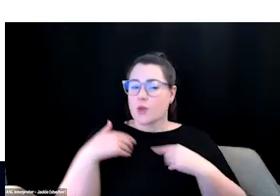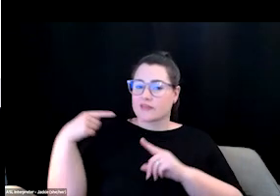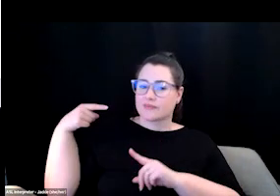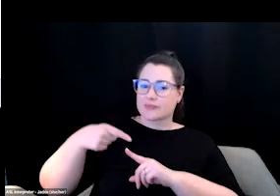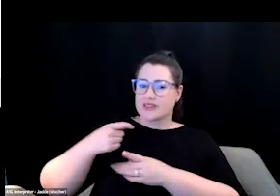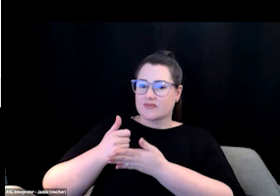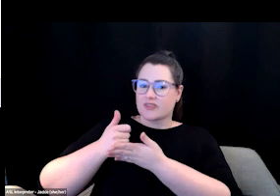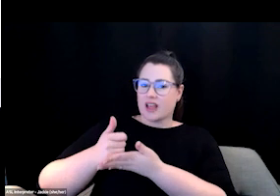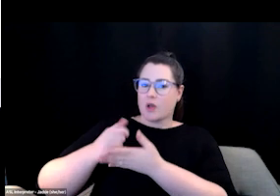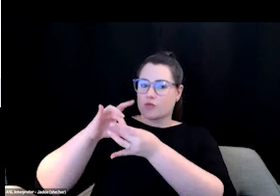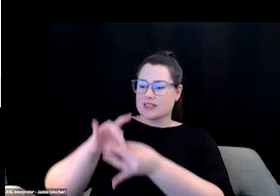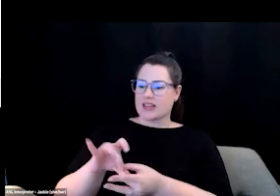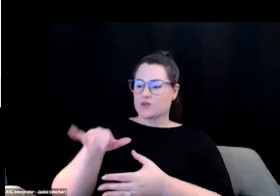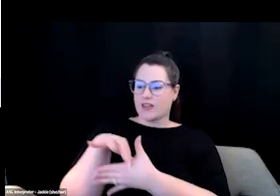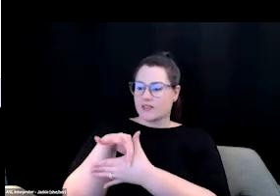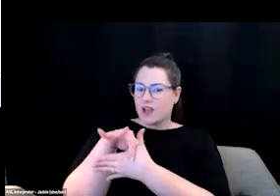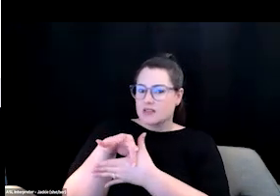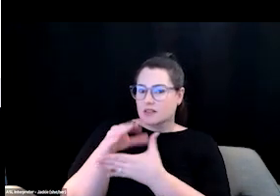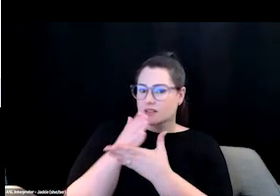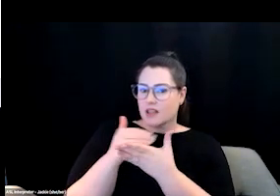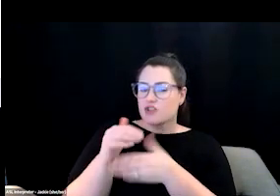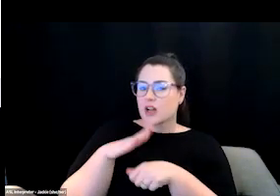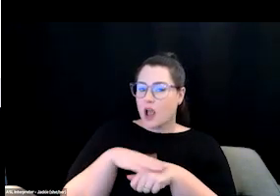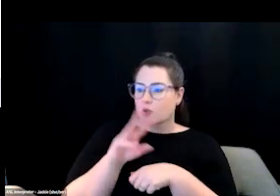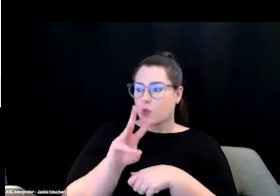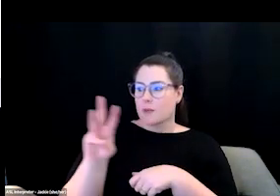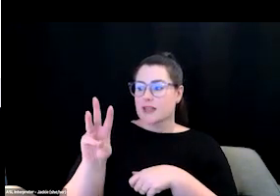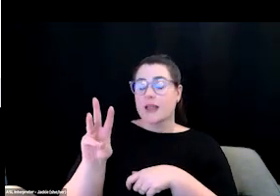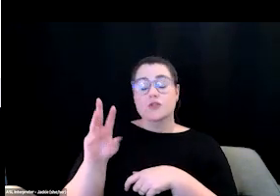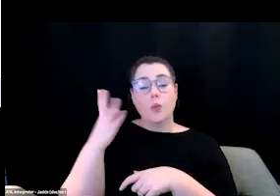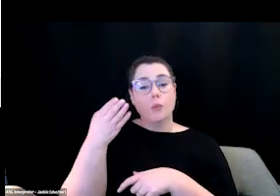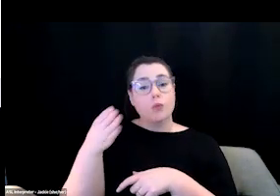So this little blue icon, so it looks like a eye with a blue circle around it,